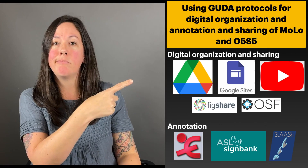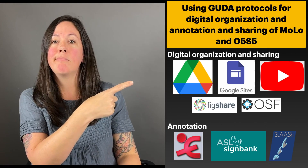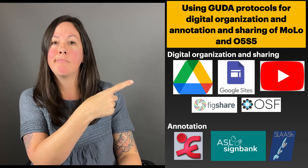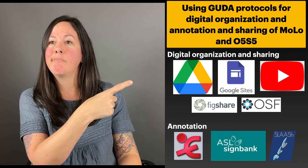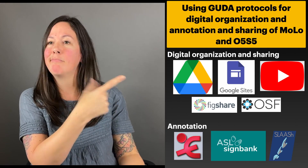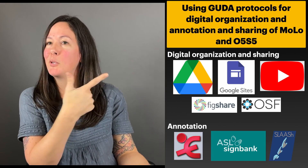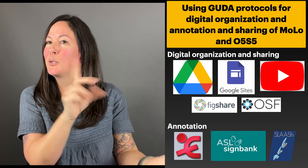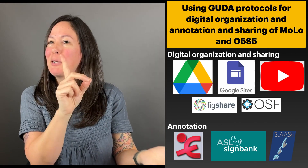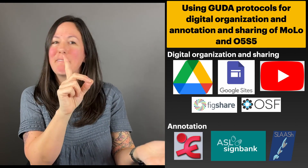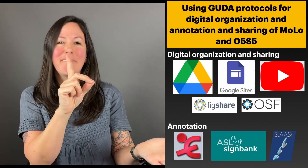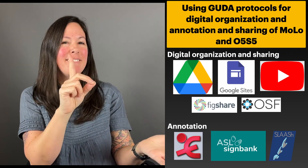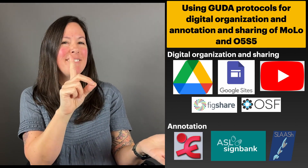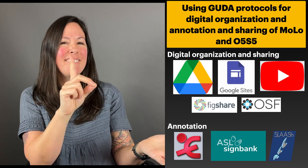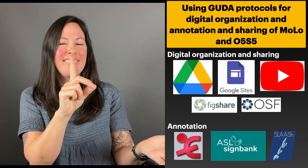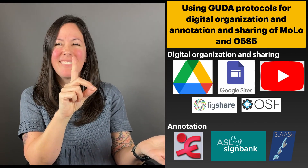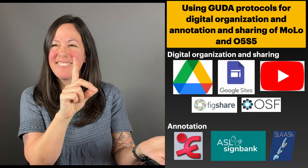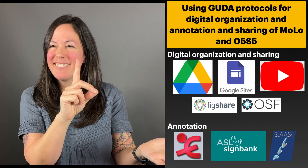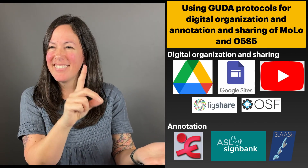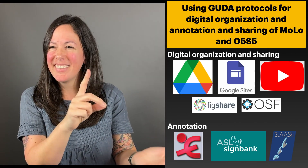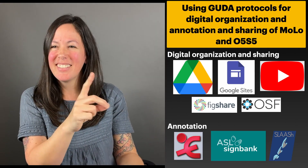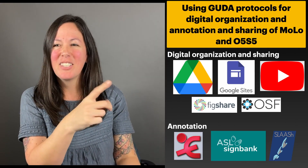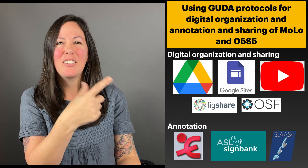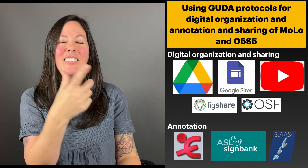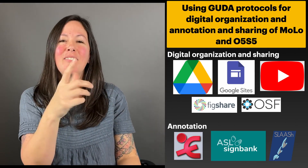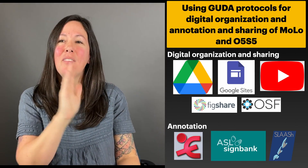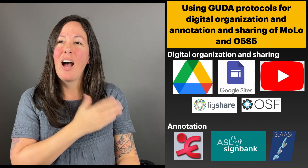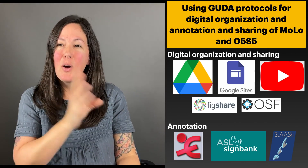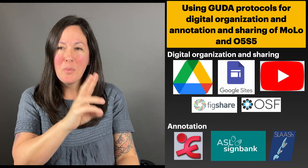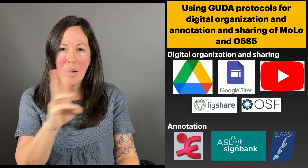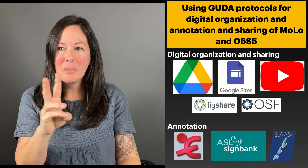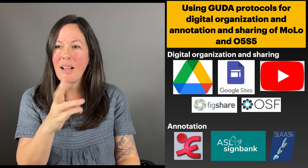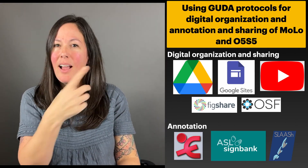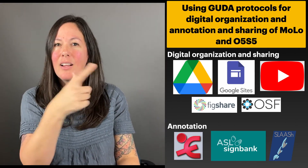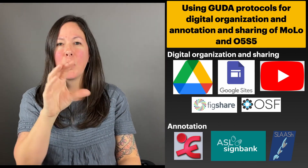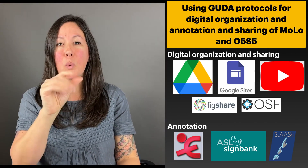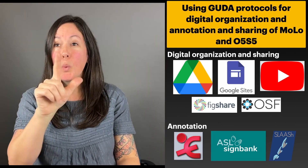approach to documenting ASL at